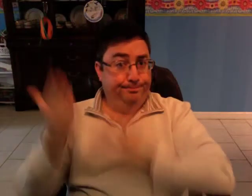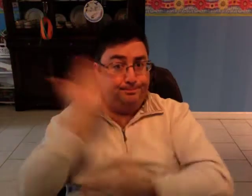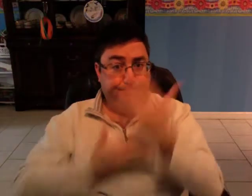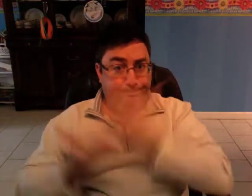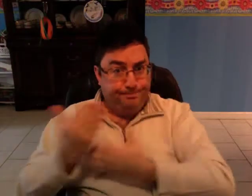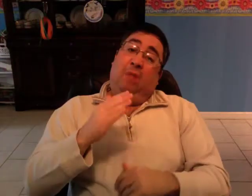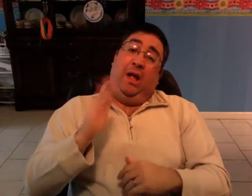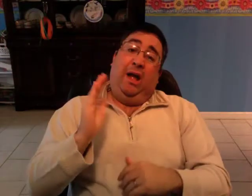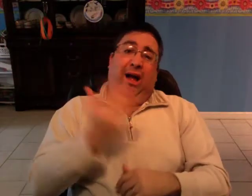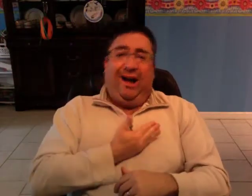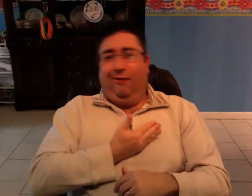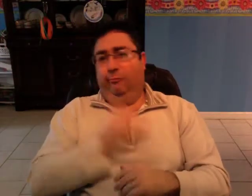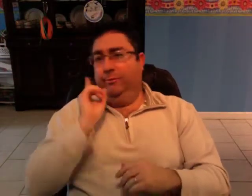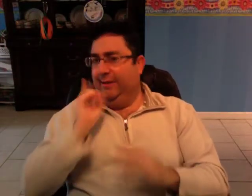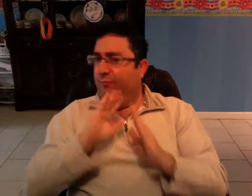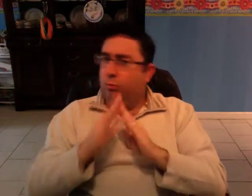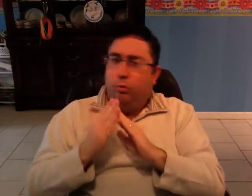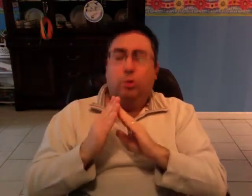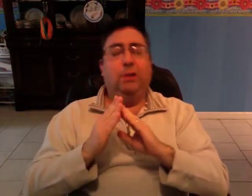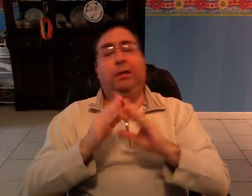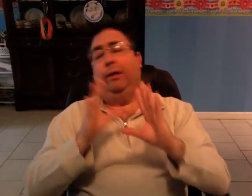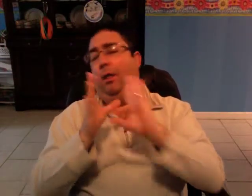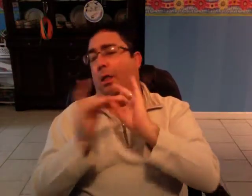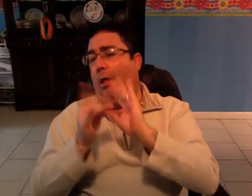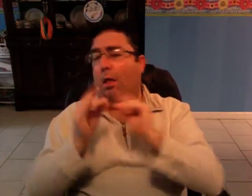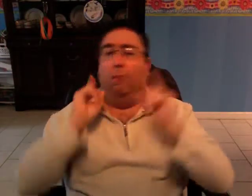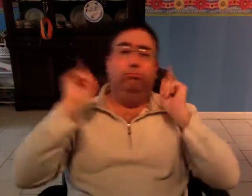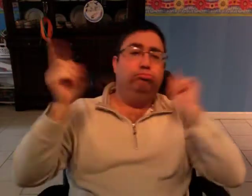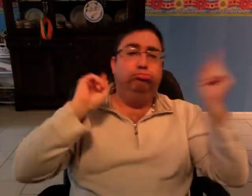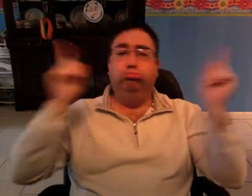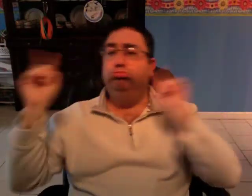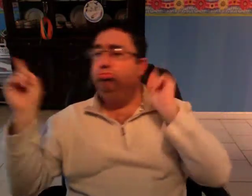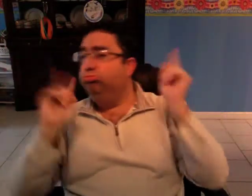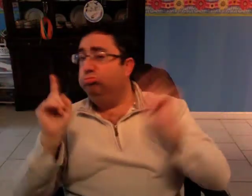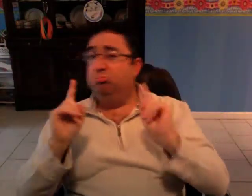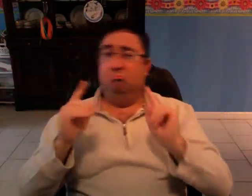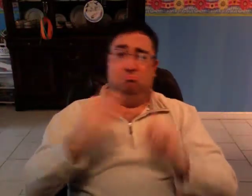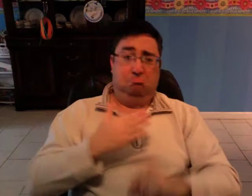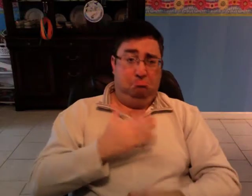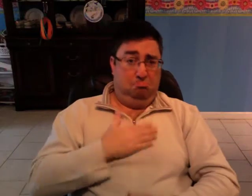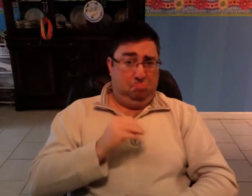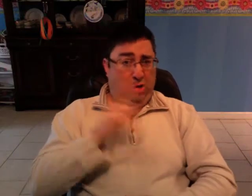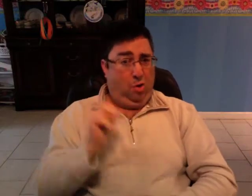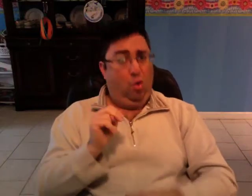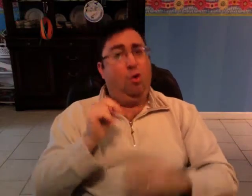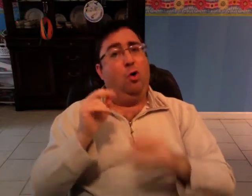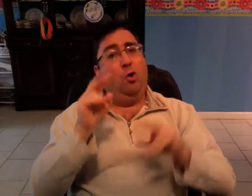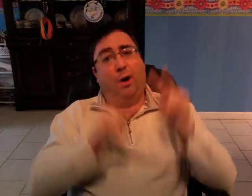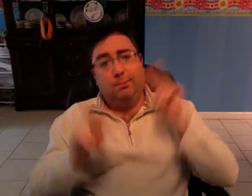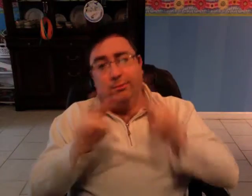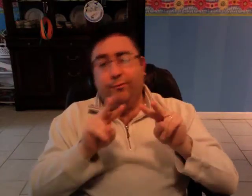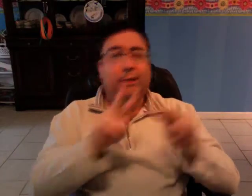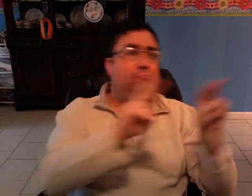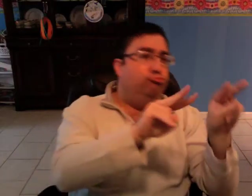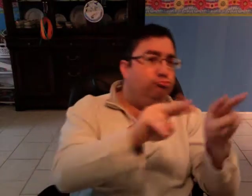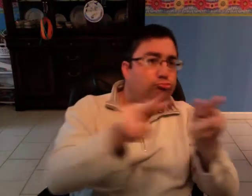Our Deaf community provides anecdotal evidence, and my own observations